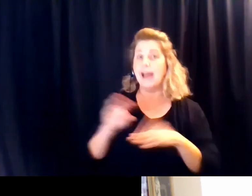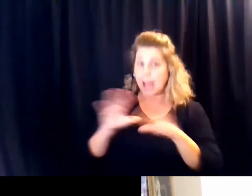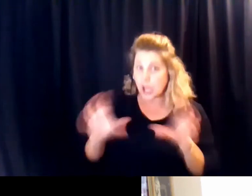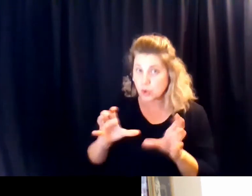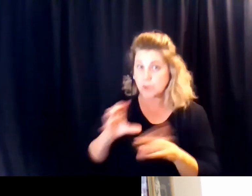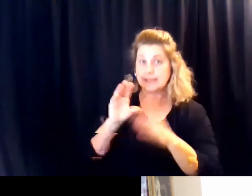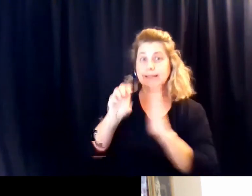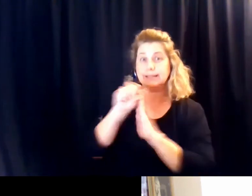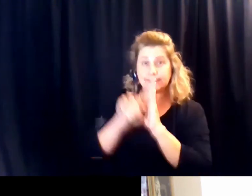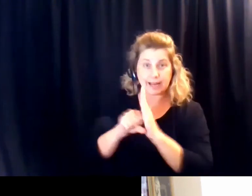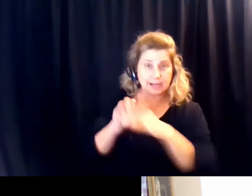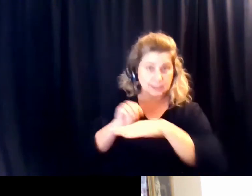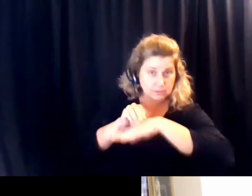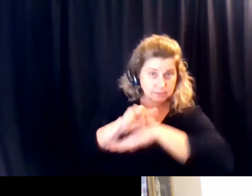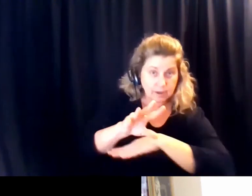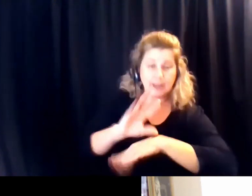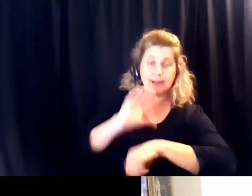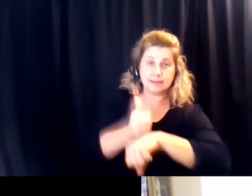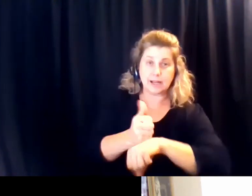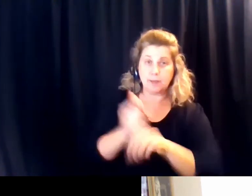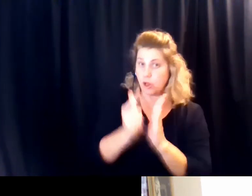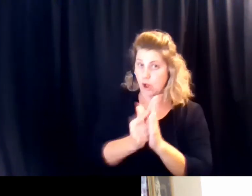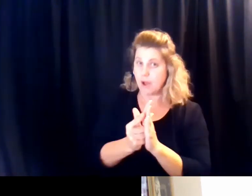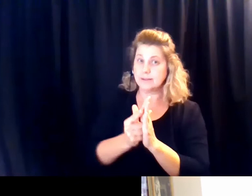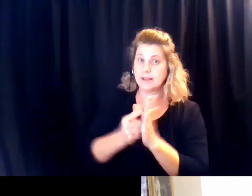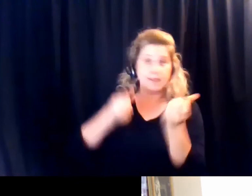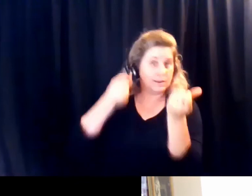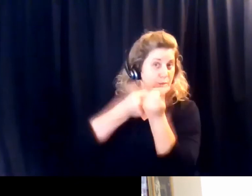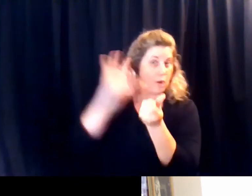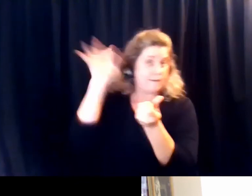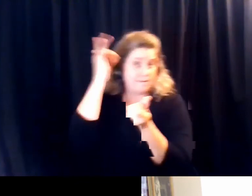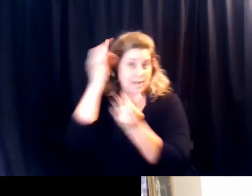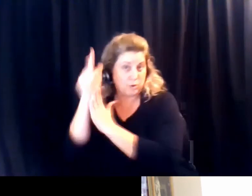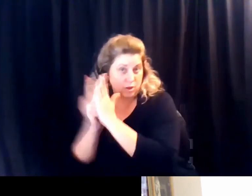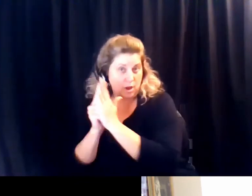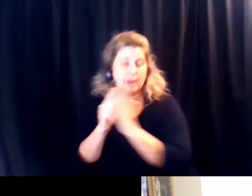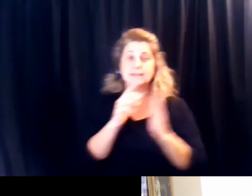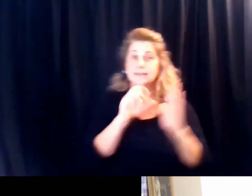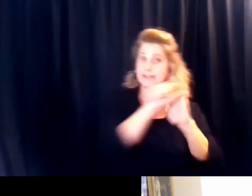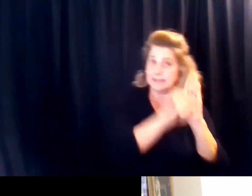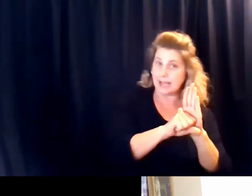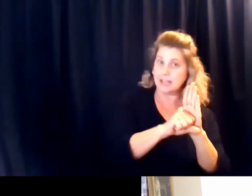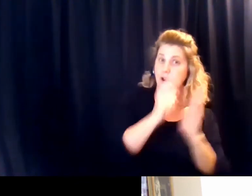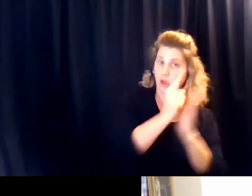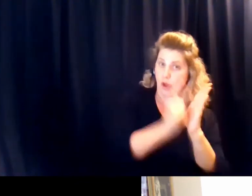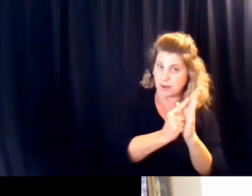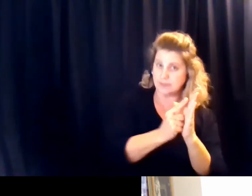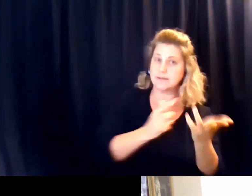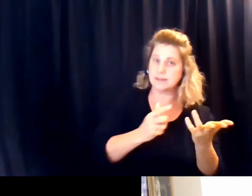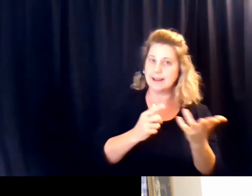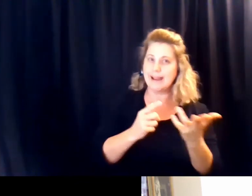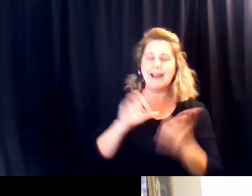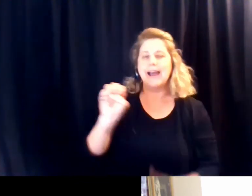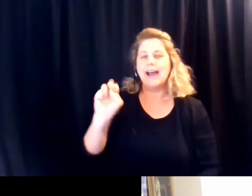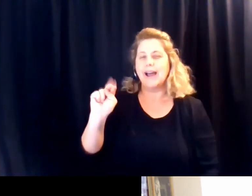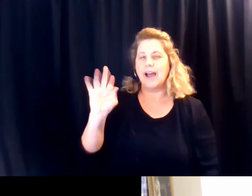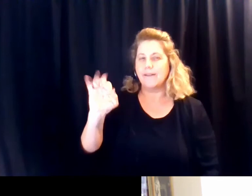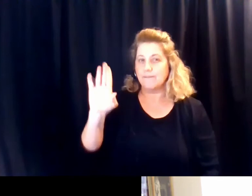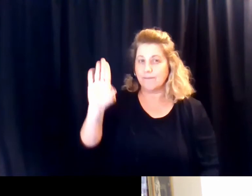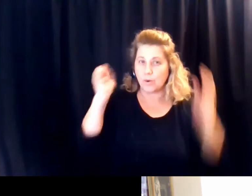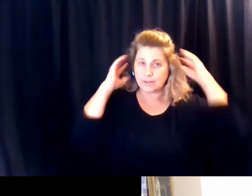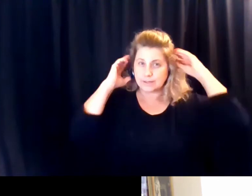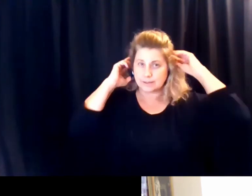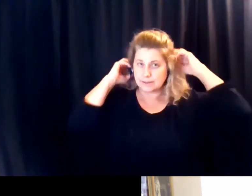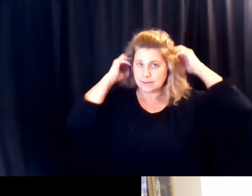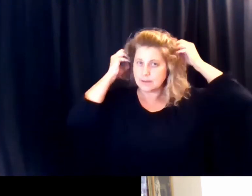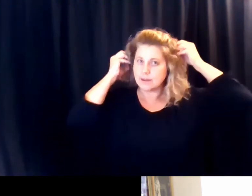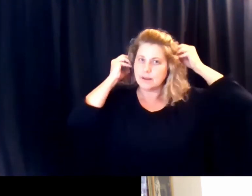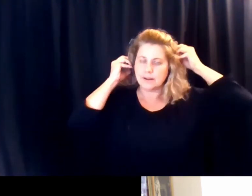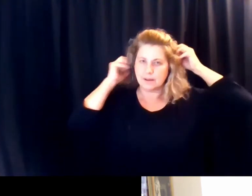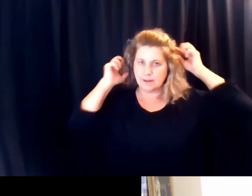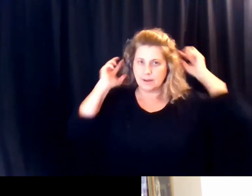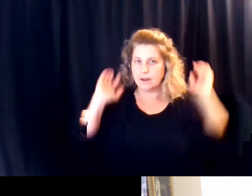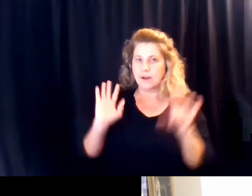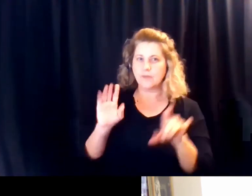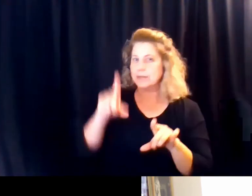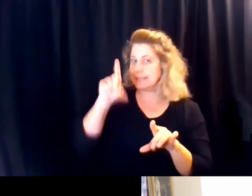Judith Heumann: How our policies and practices and our history, you know, not knowing the history of slavery, not knowing the history of disabled people in institutions.